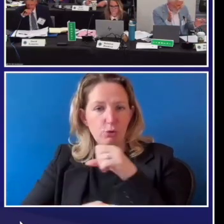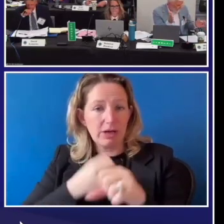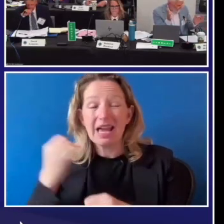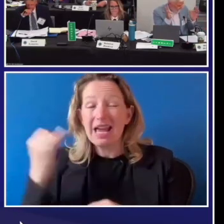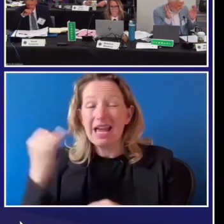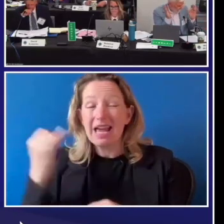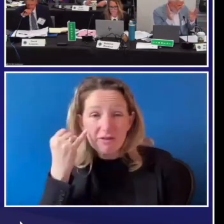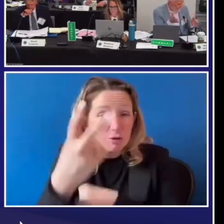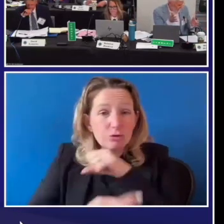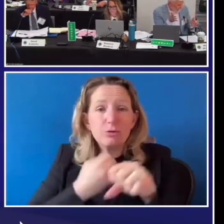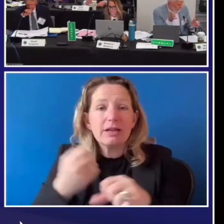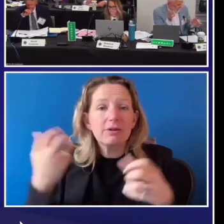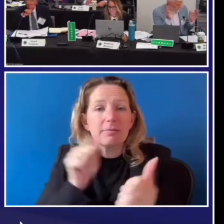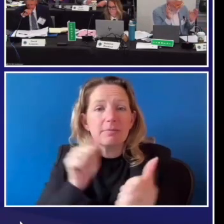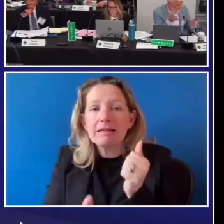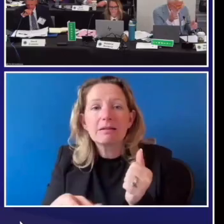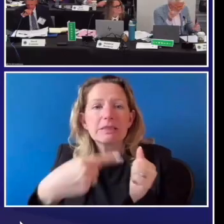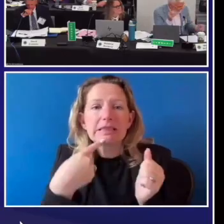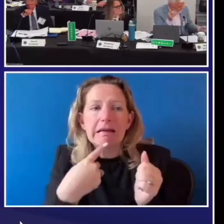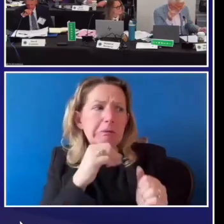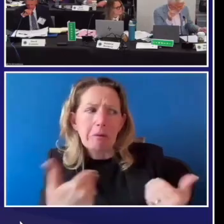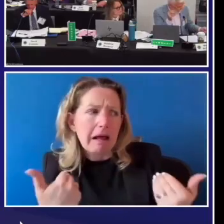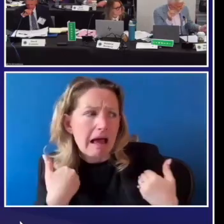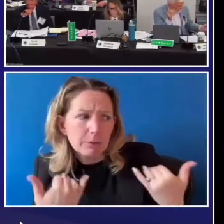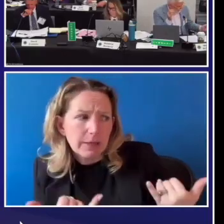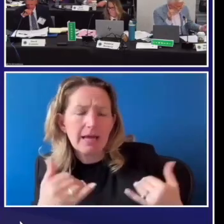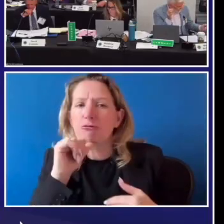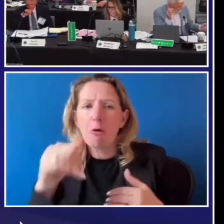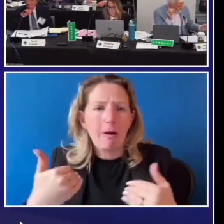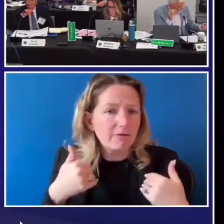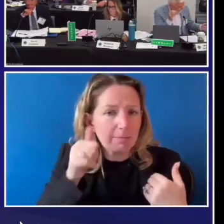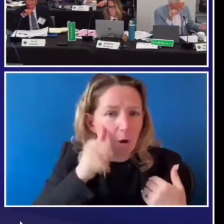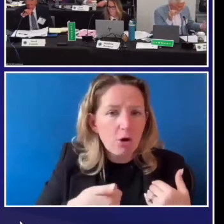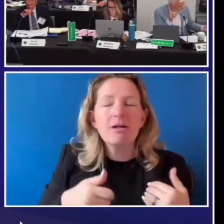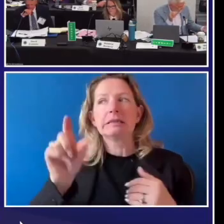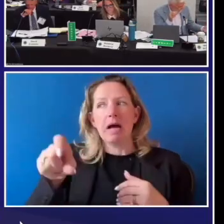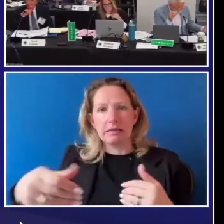You may not even have it tomorrow, but you need to have within 2 years, then there's some additional measure that's done then.